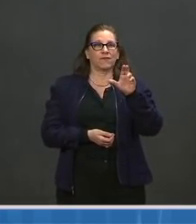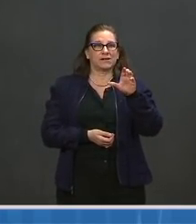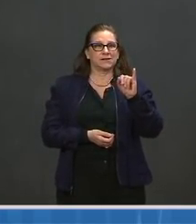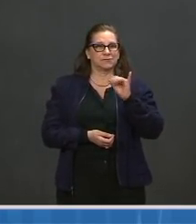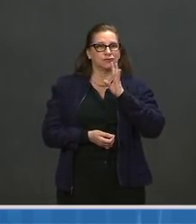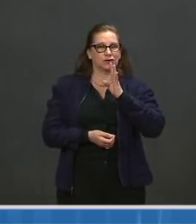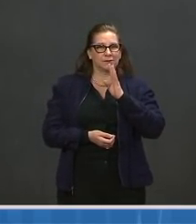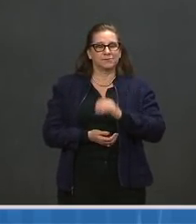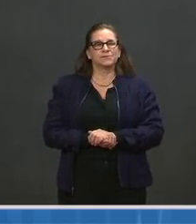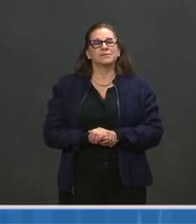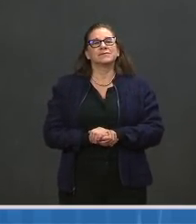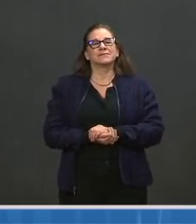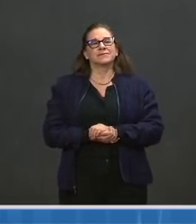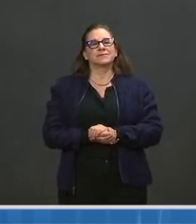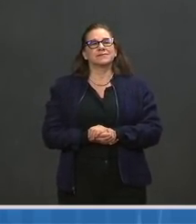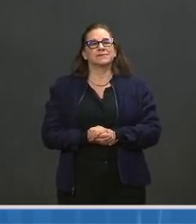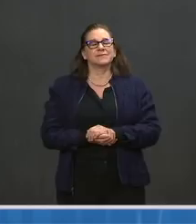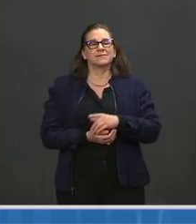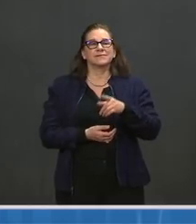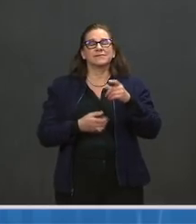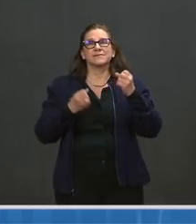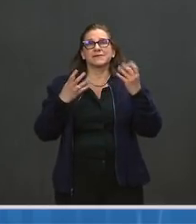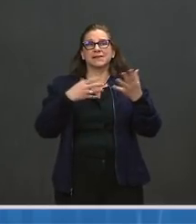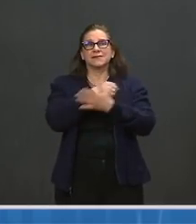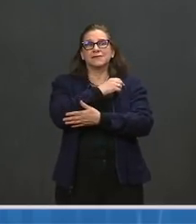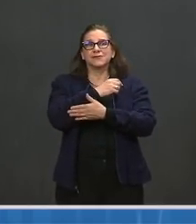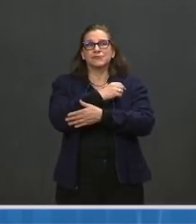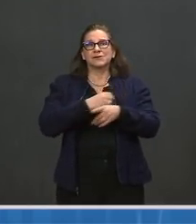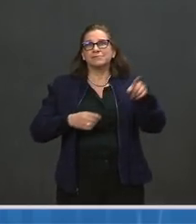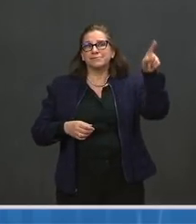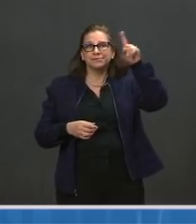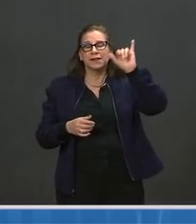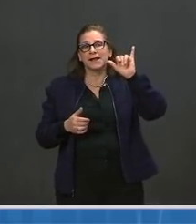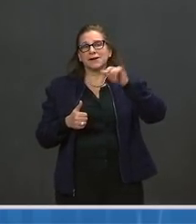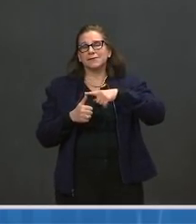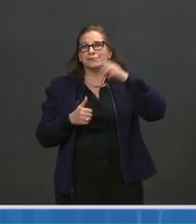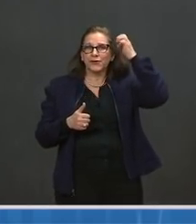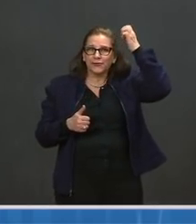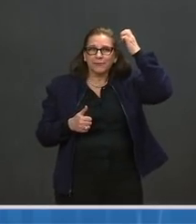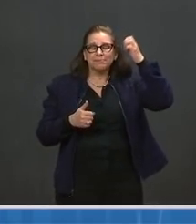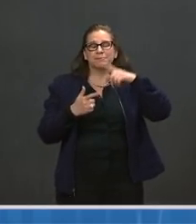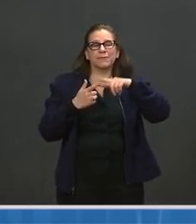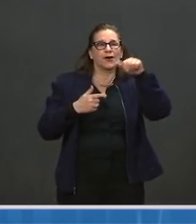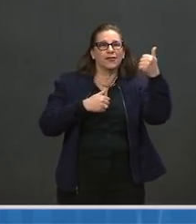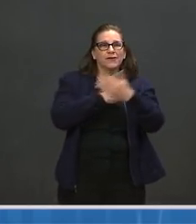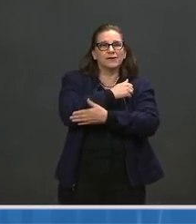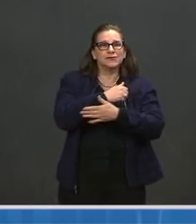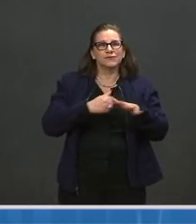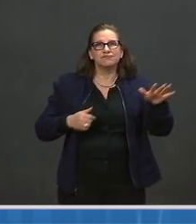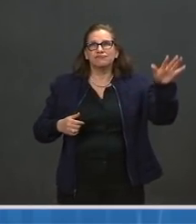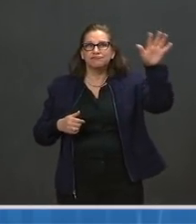and throughout the world who have already authorized this. So the fact that a United States-run study